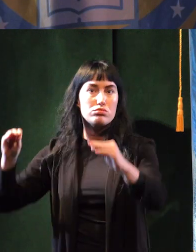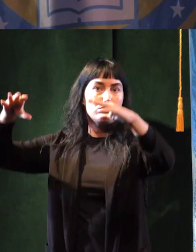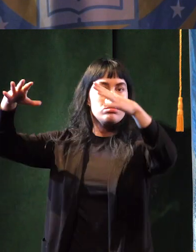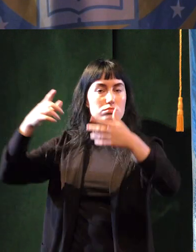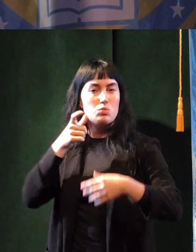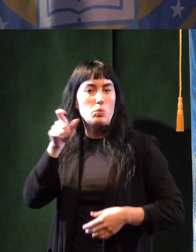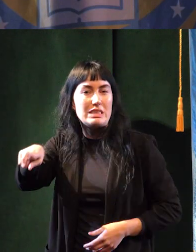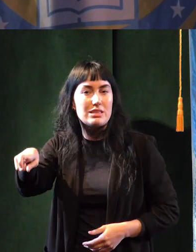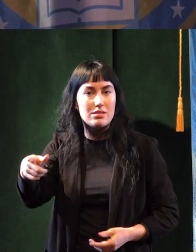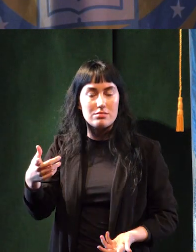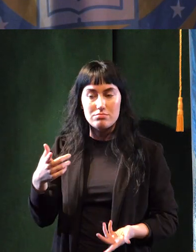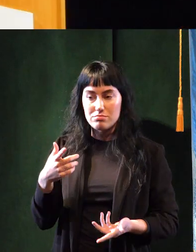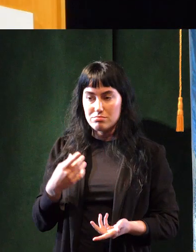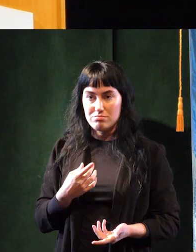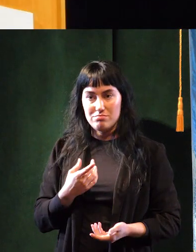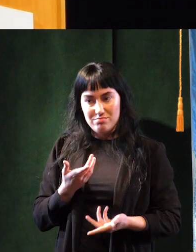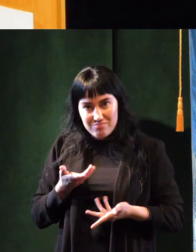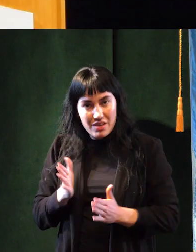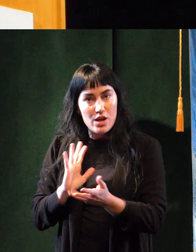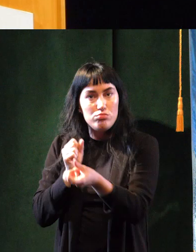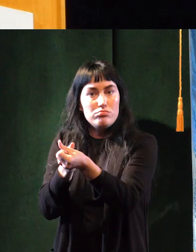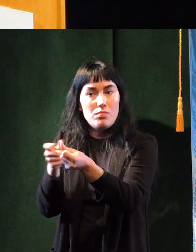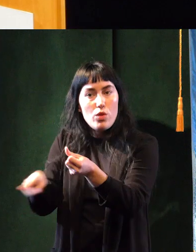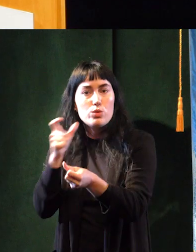someone who needs it the most letting it serve those who have many